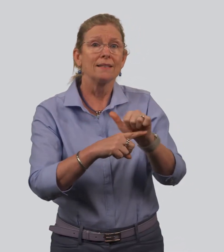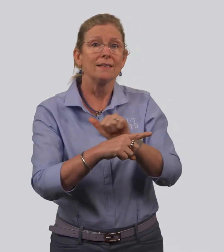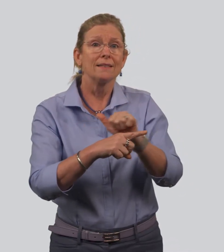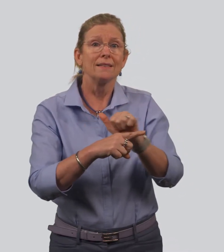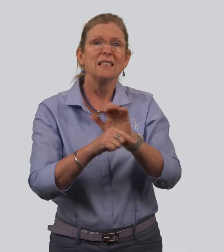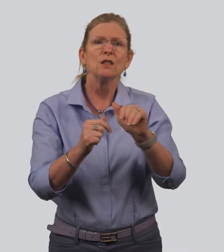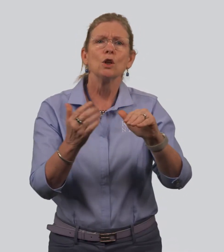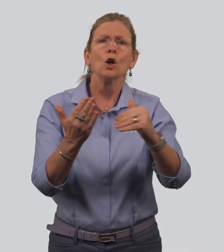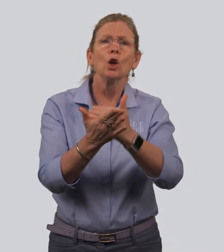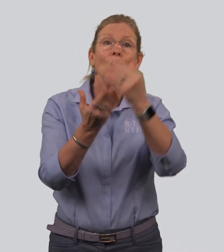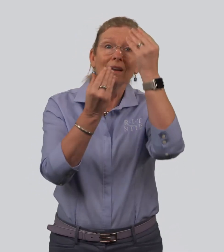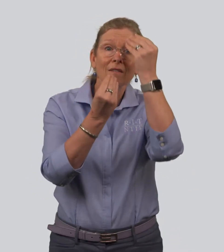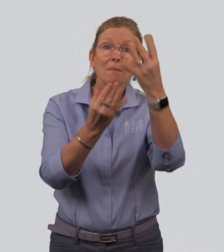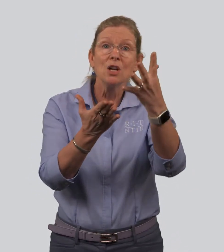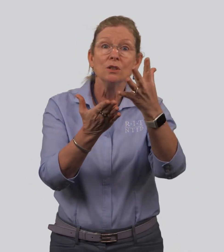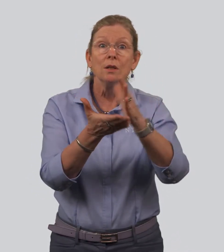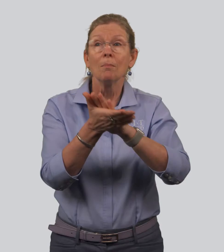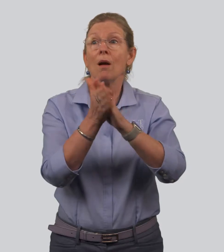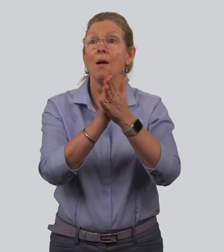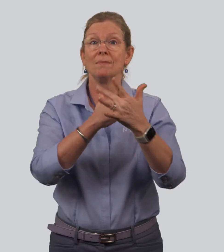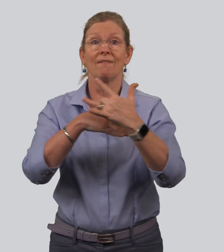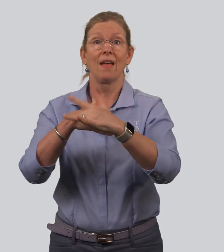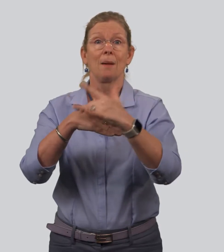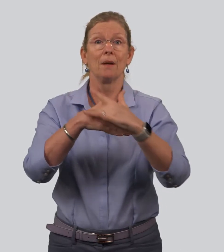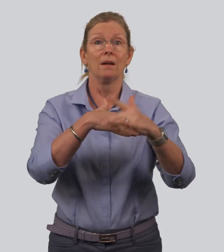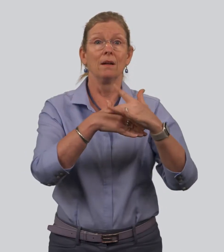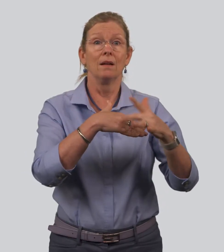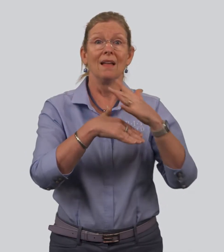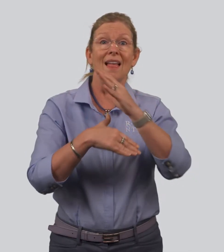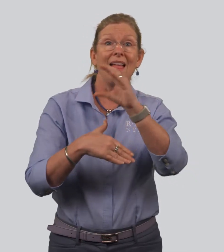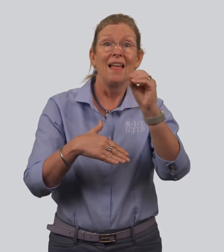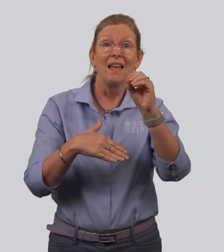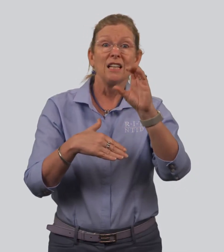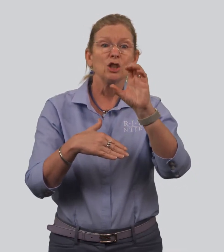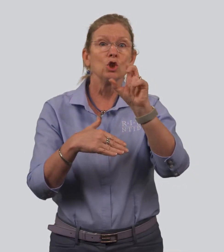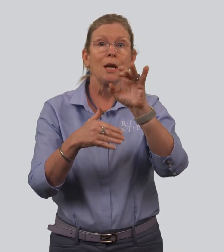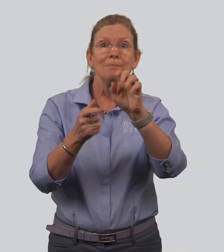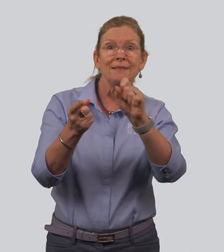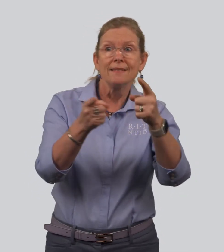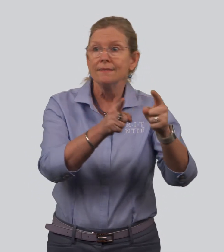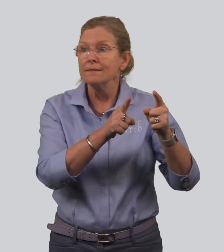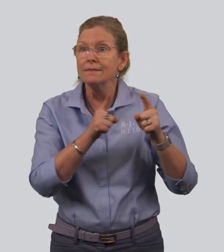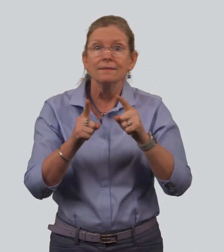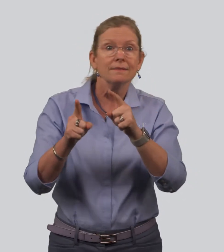as new information becomes available and circumstances dictate.